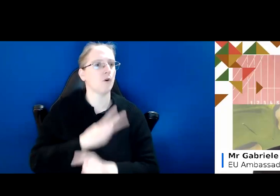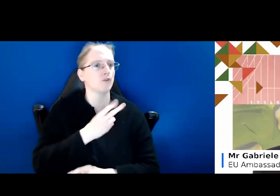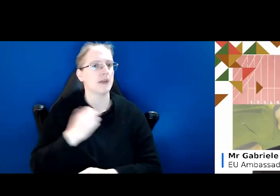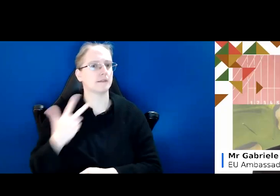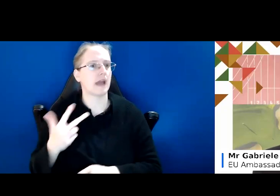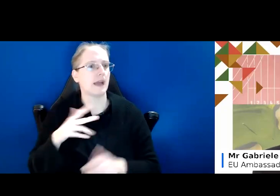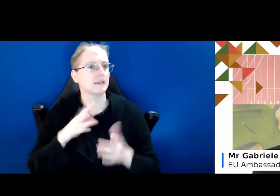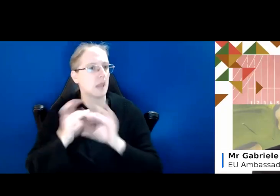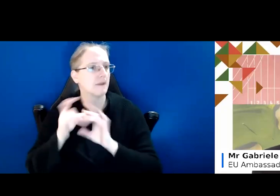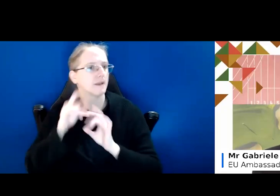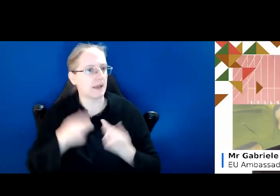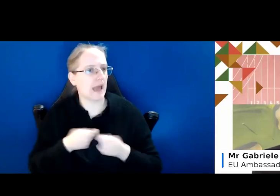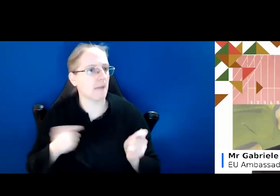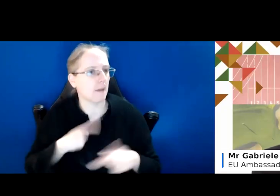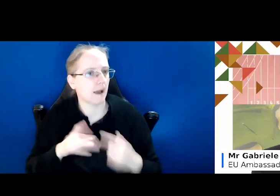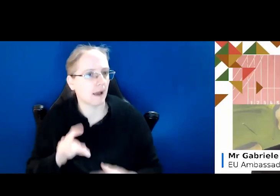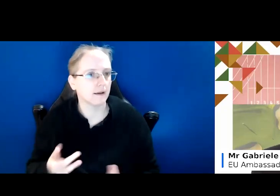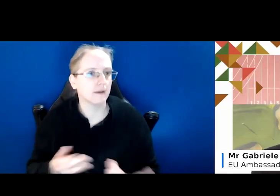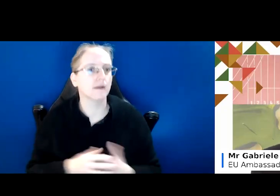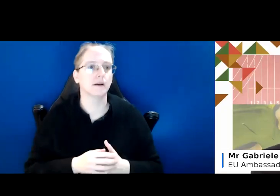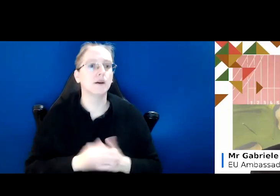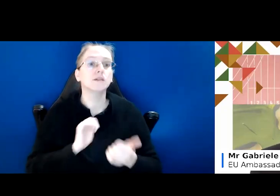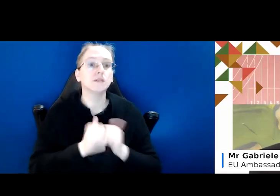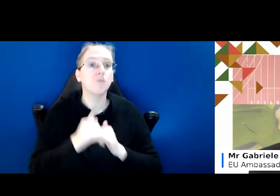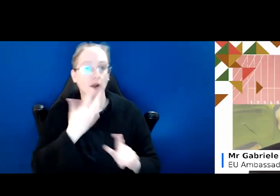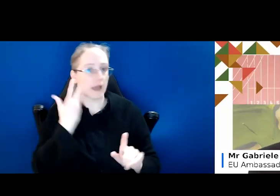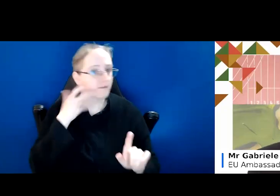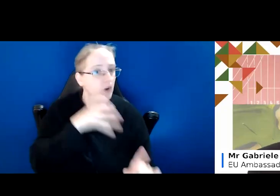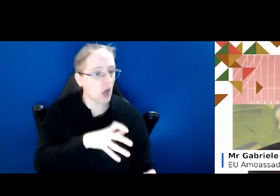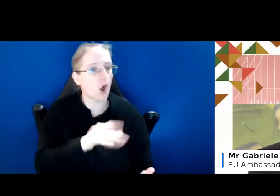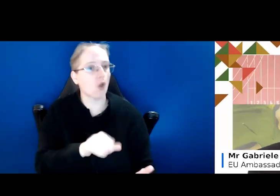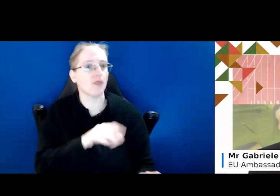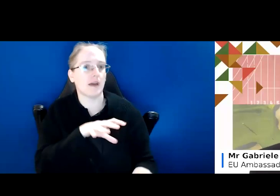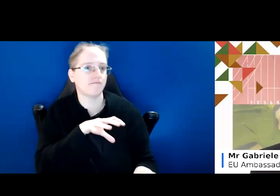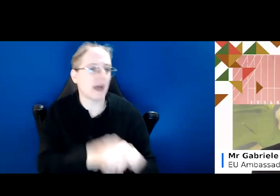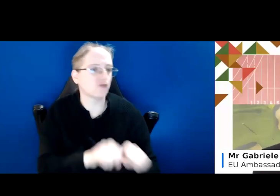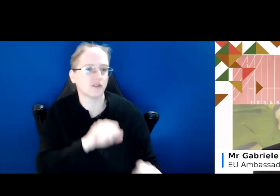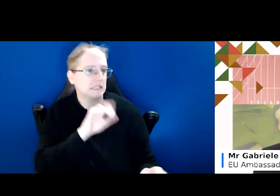that holds society back. In the EU,